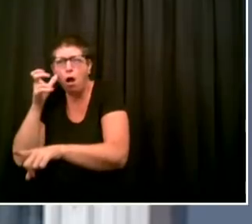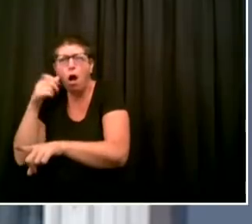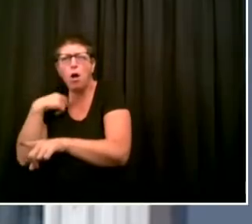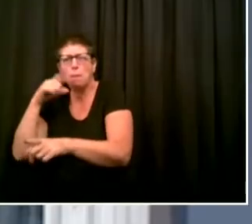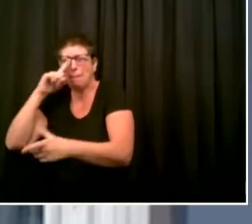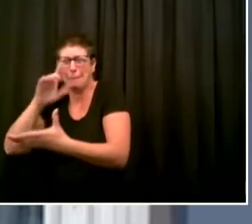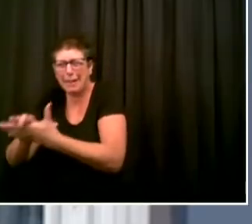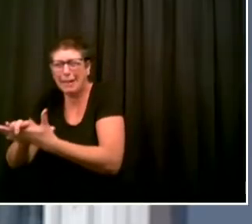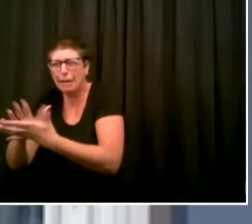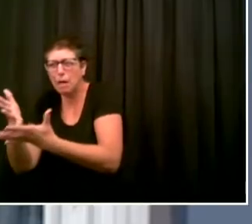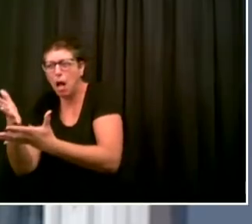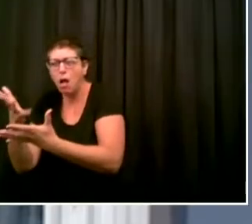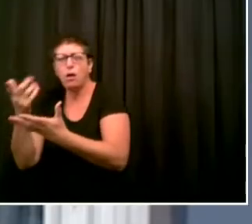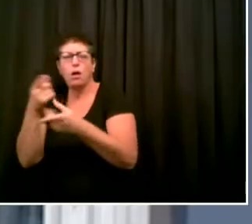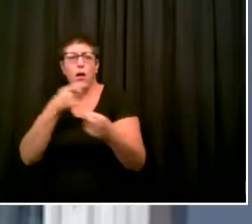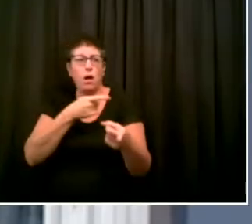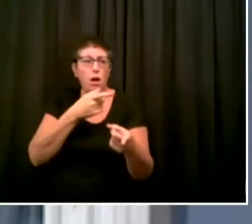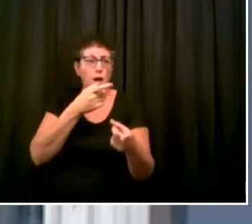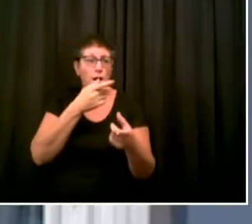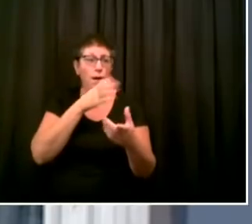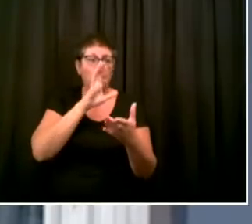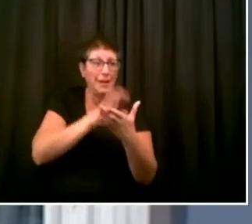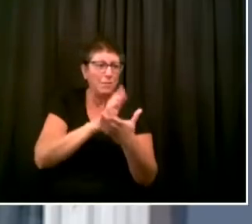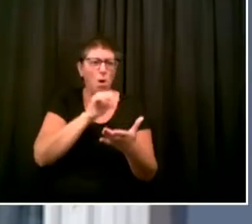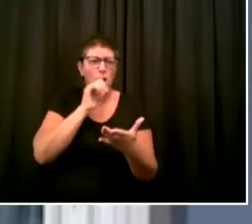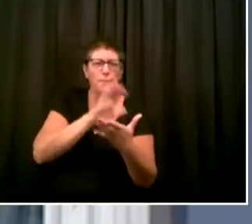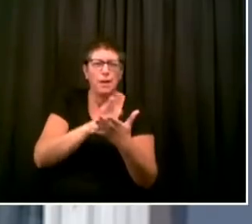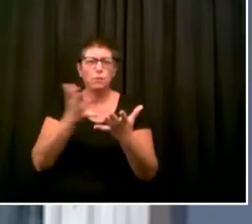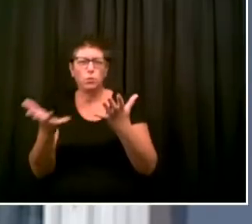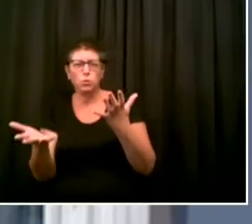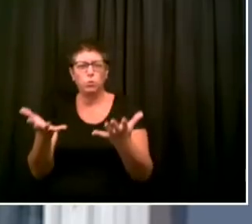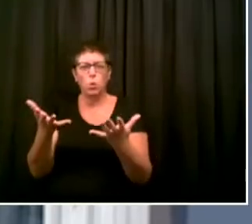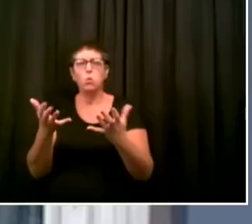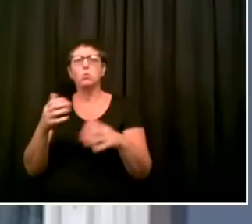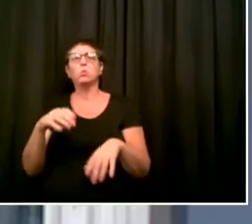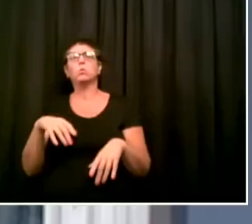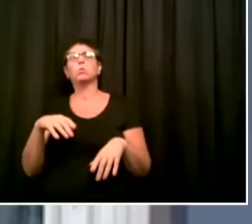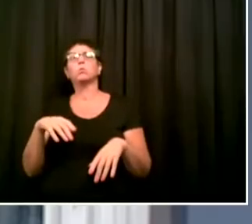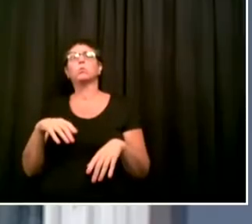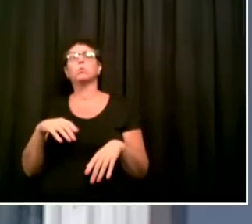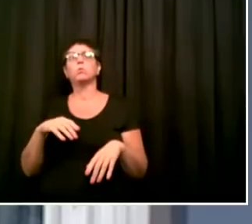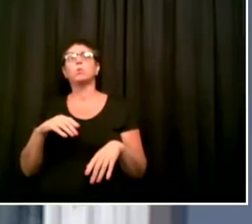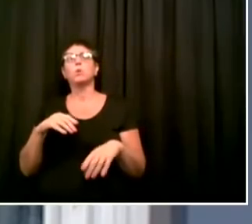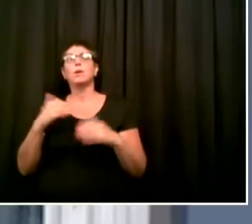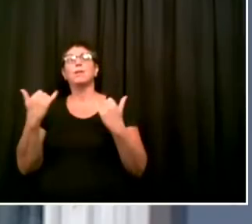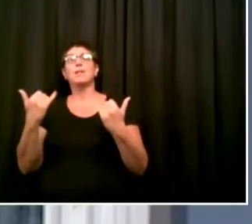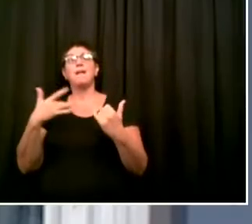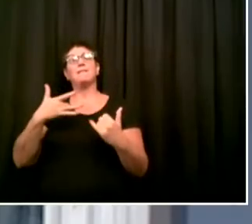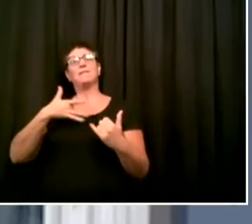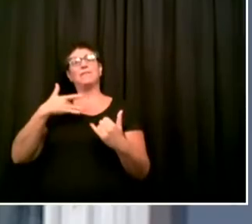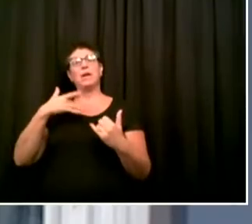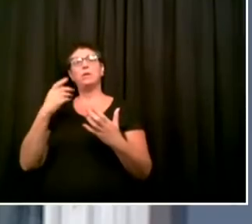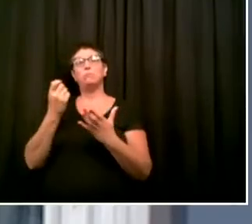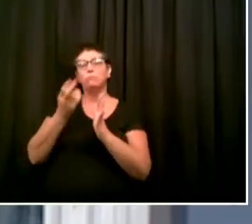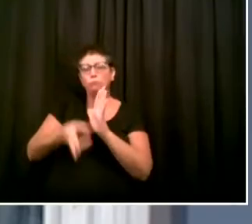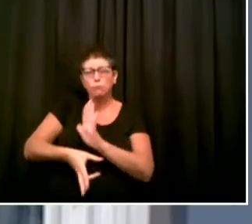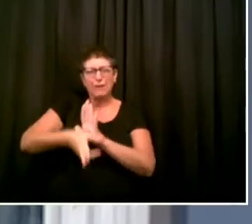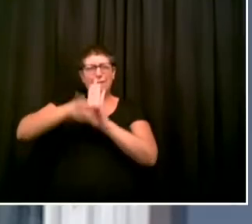WHEN YOU TAKE A LK OOAT, I THINK THE MAYOR JUST TOUCHED ON IT, THERE ARE OCCURRENCES WHERE SOMETHING IS SAID THAT WAS ELBIEVED AT ONE POINT IN TIME.